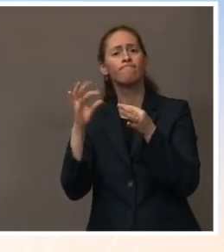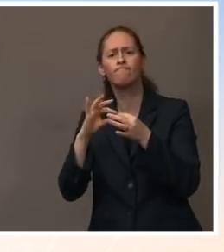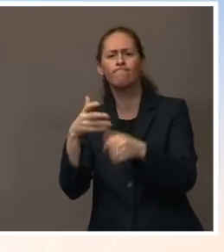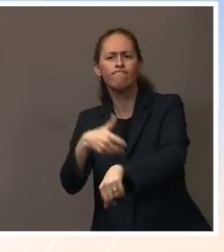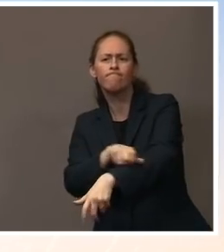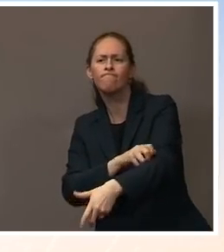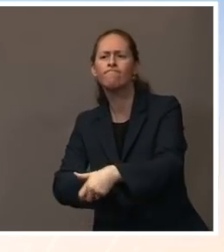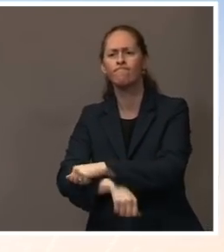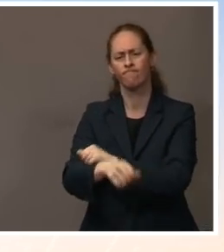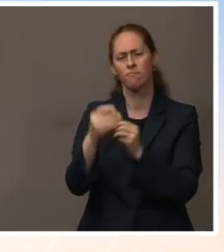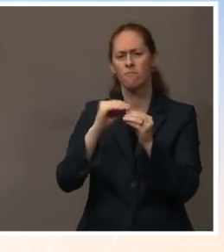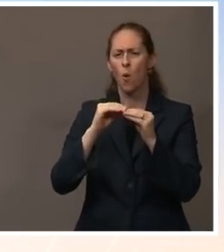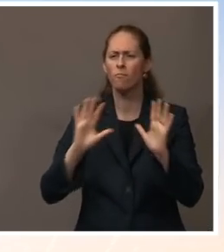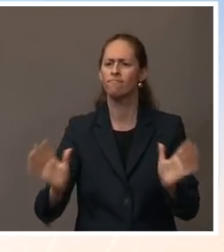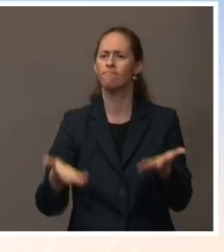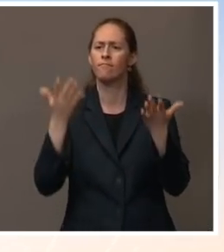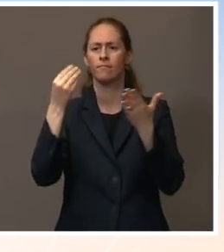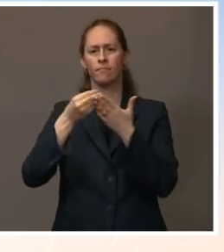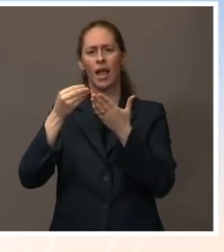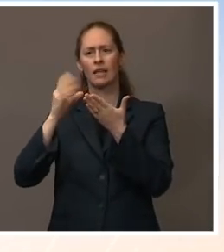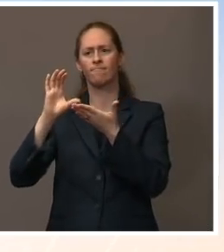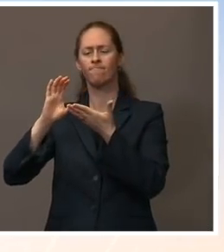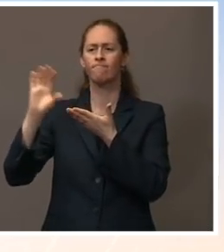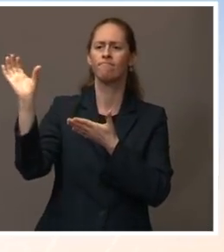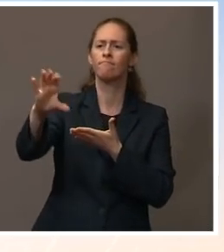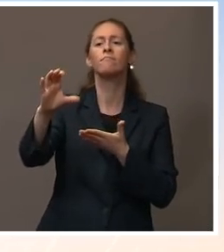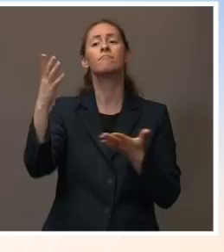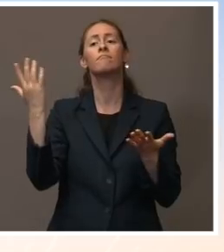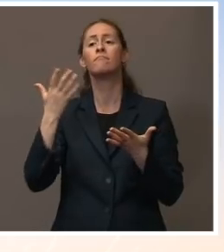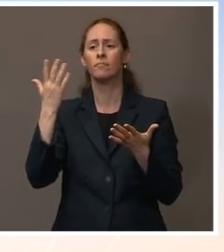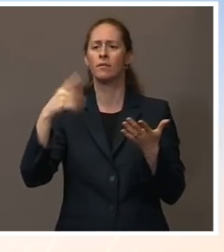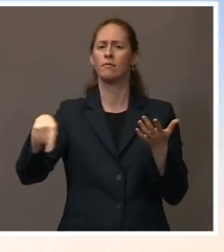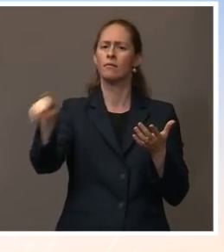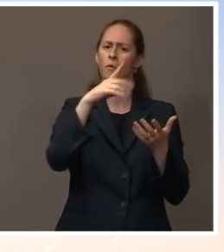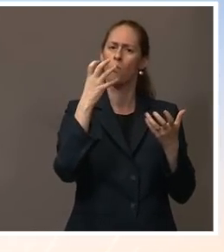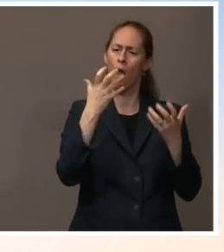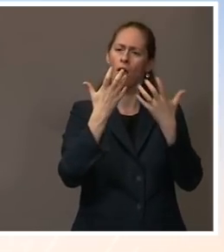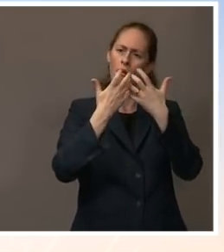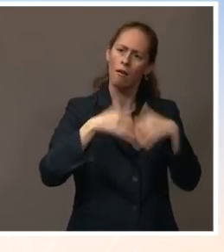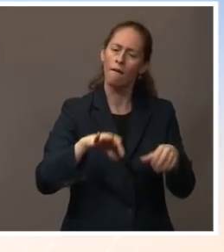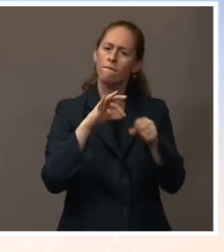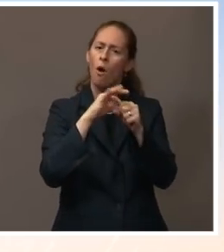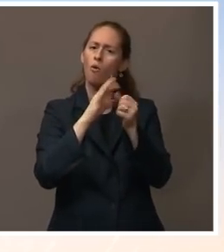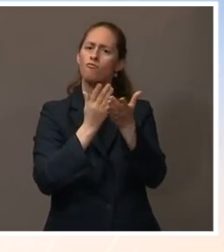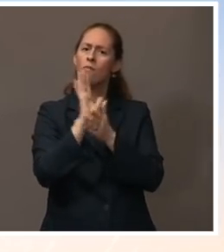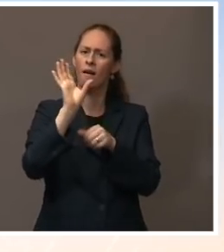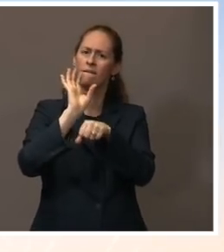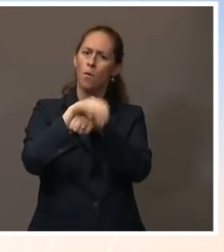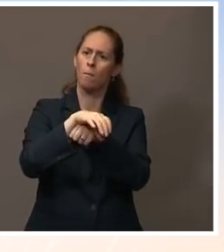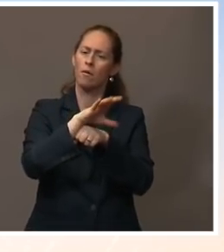for enforcement of important voting laws around the country. And he signed a historic executive action,